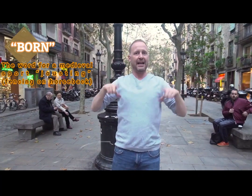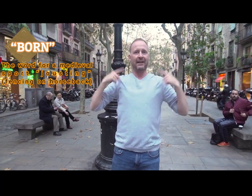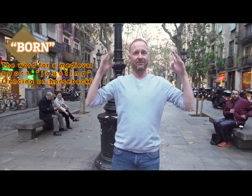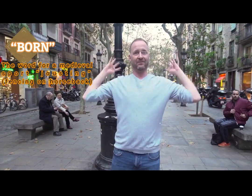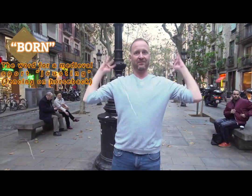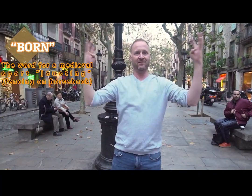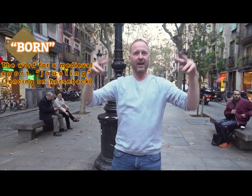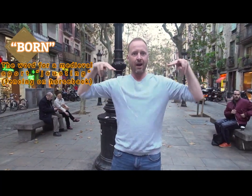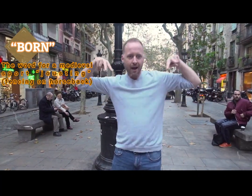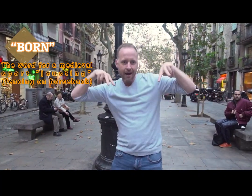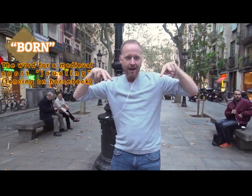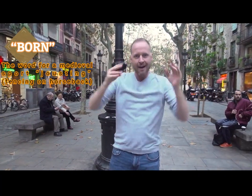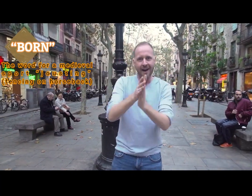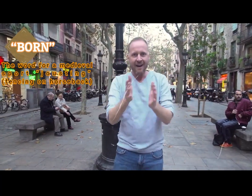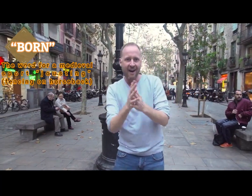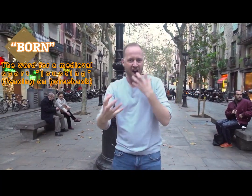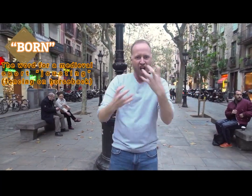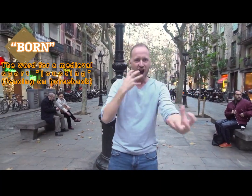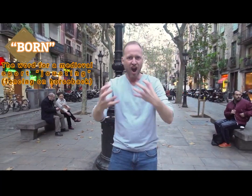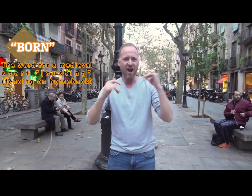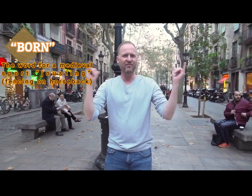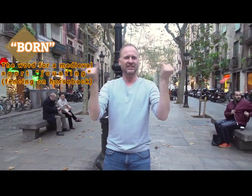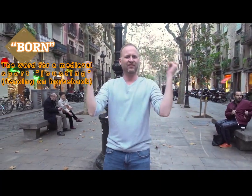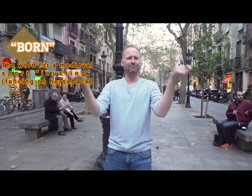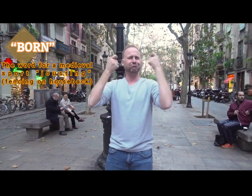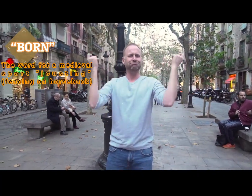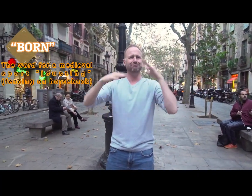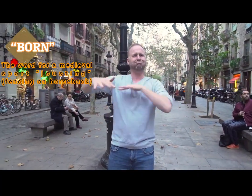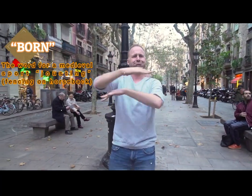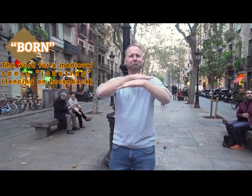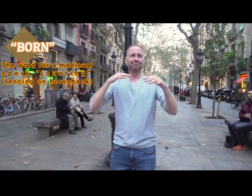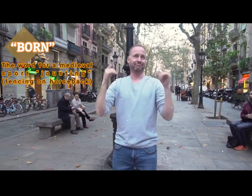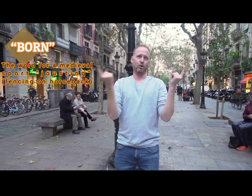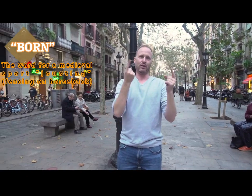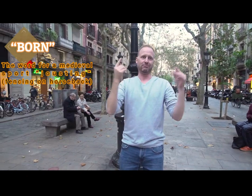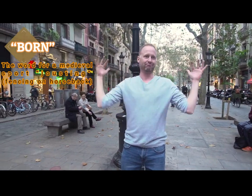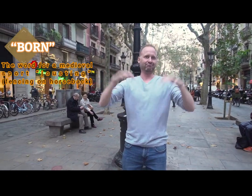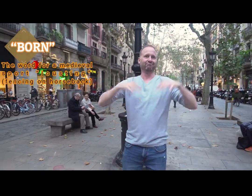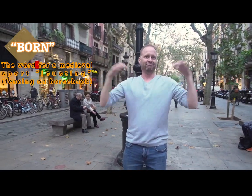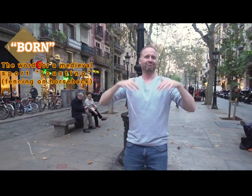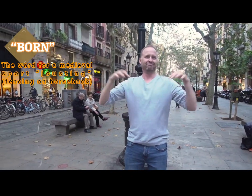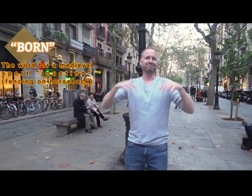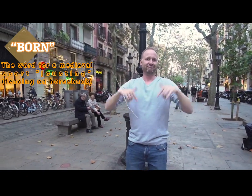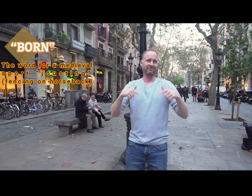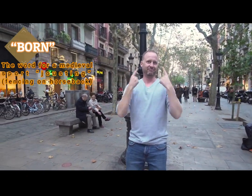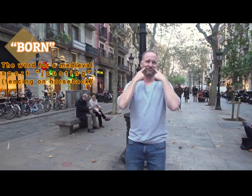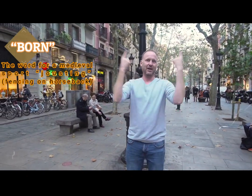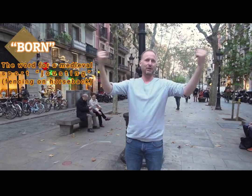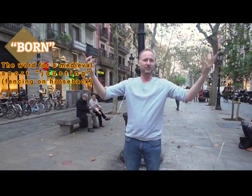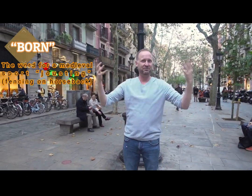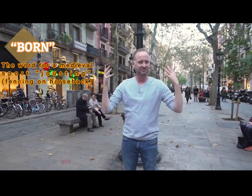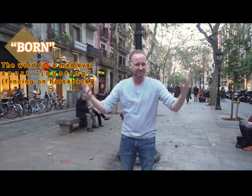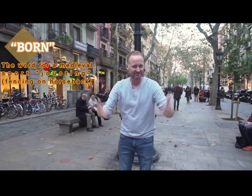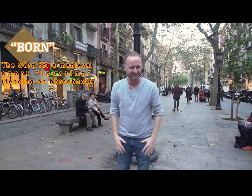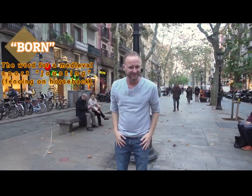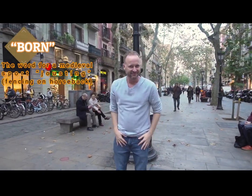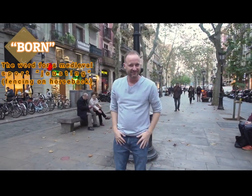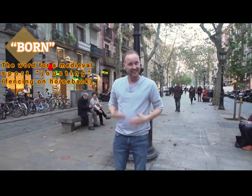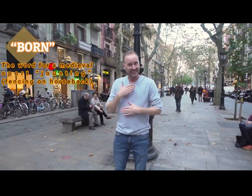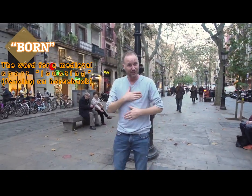And of course from the balconies the neighbours would cheer on the side they wanted to win It was a big fiesta here in this street when they had competitions!